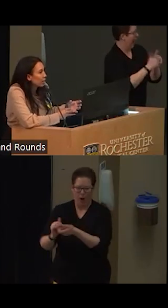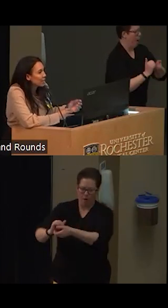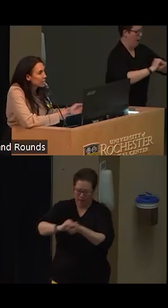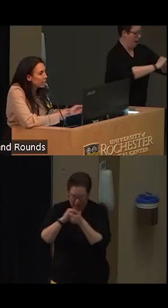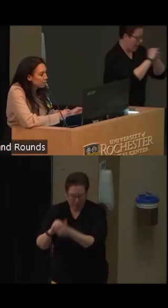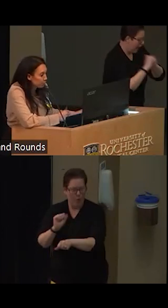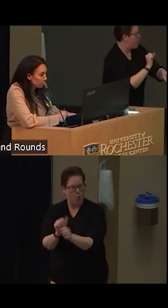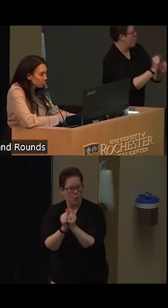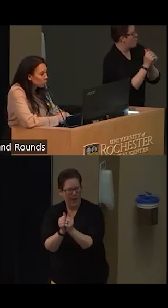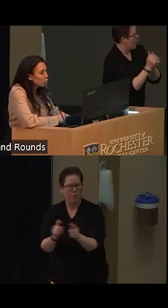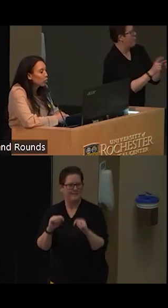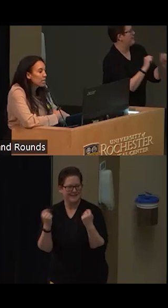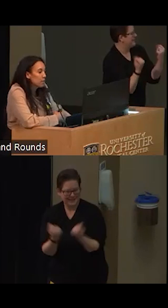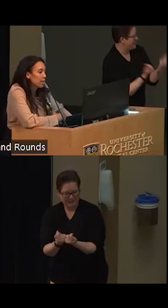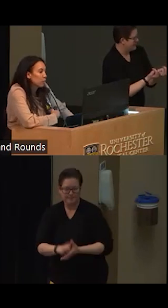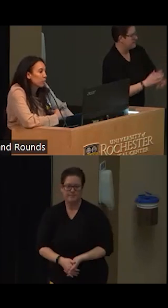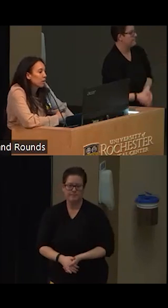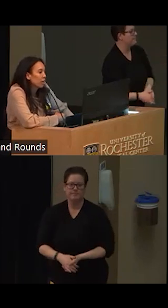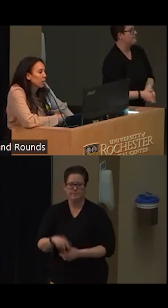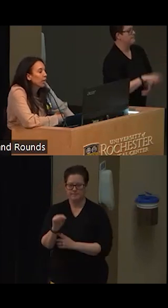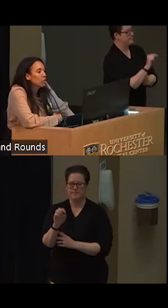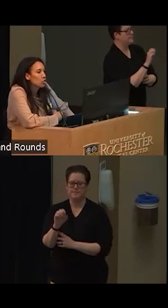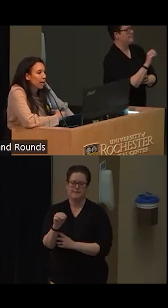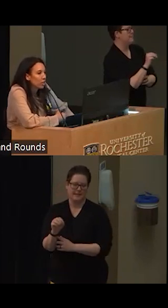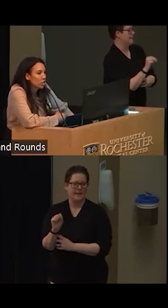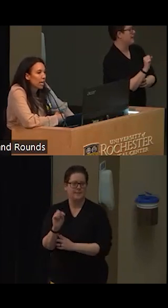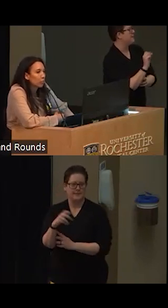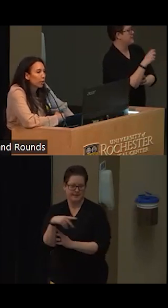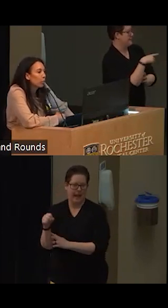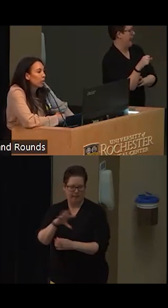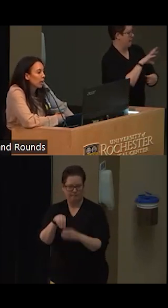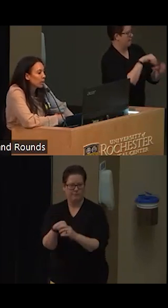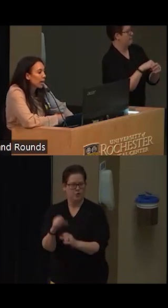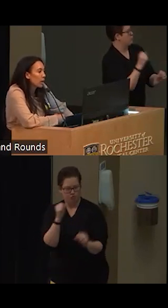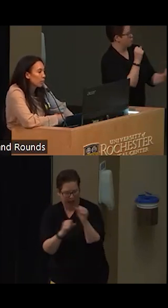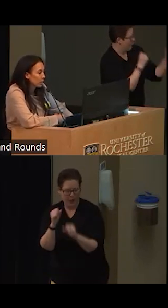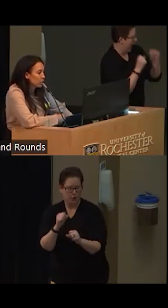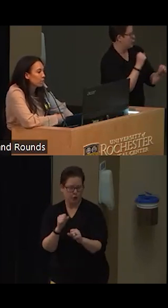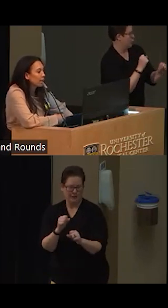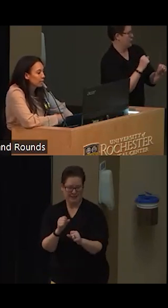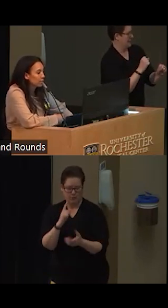together as a team so team steps was part of our strategy and pre-work that we had our participate